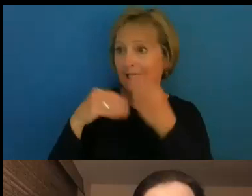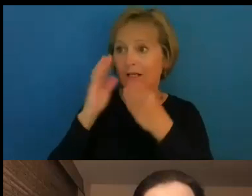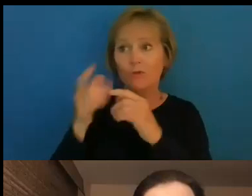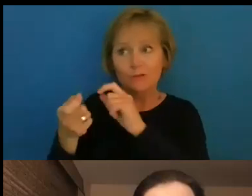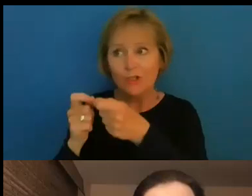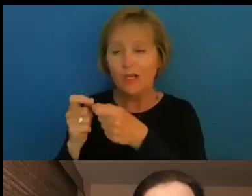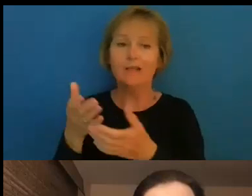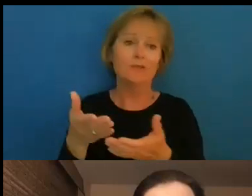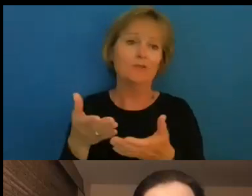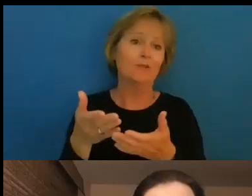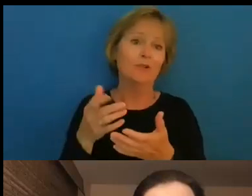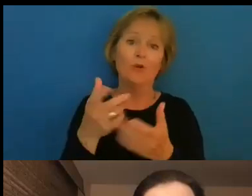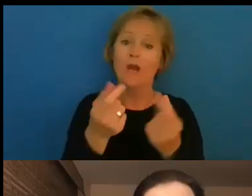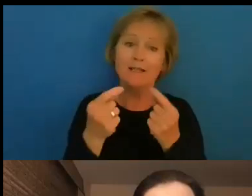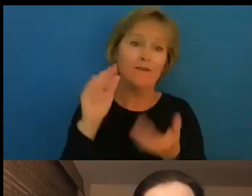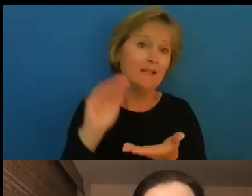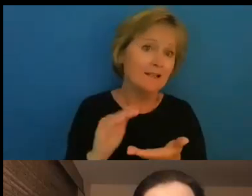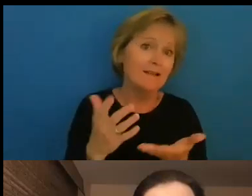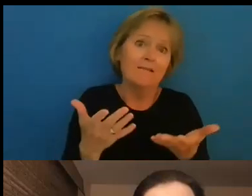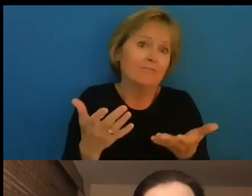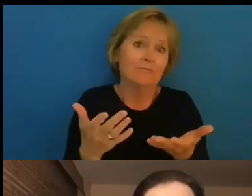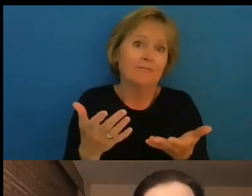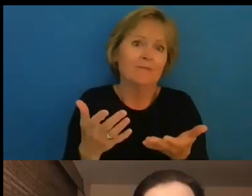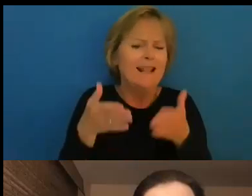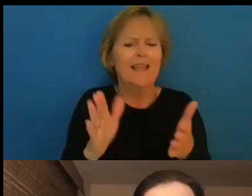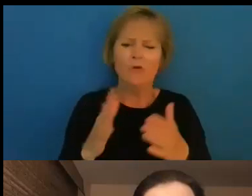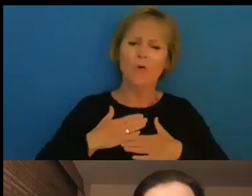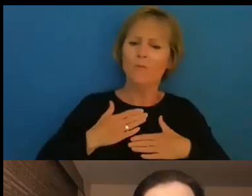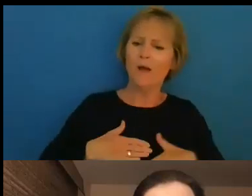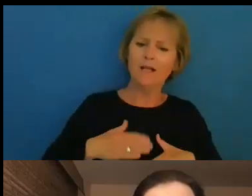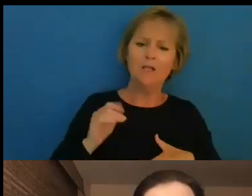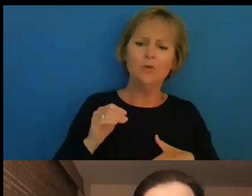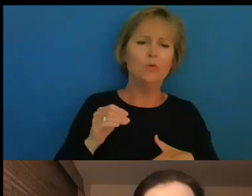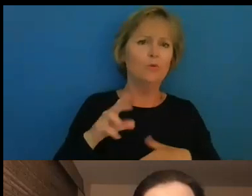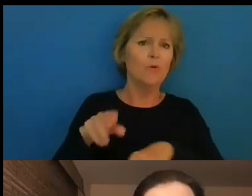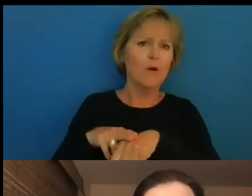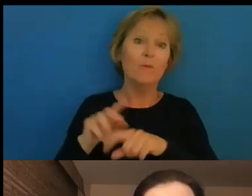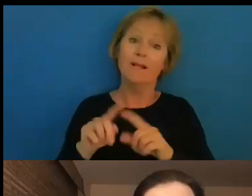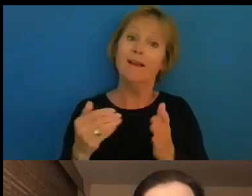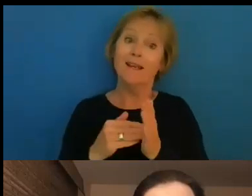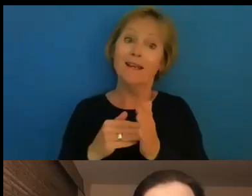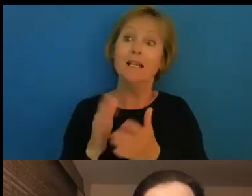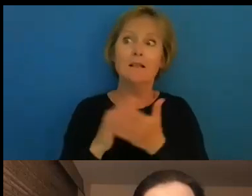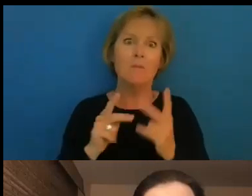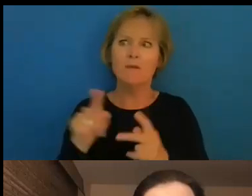are going to change. Just let your body do what it do, but, again, people are more concerned with